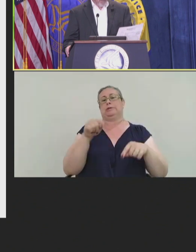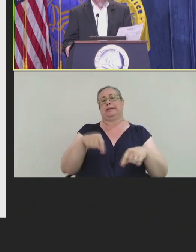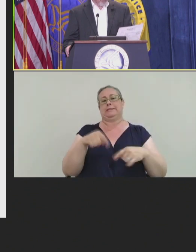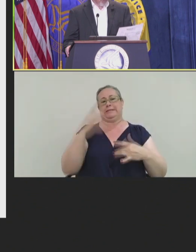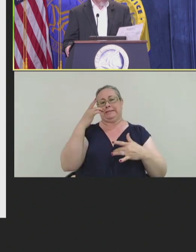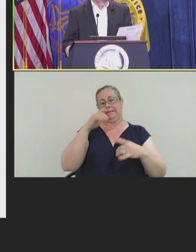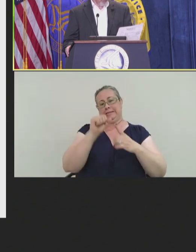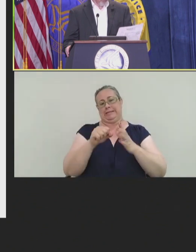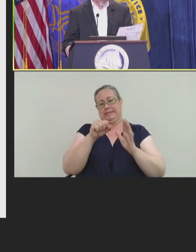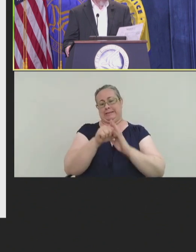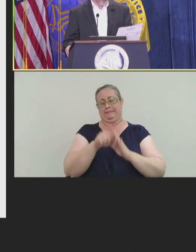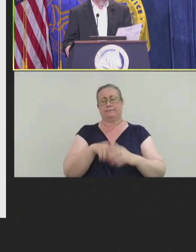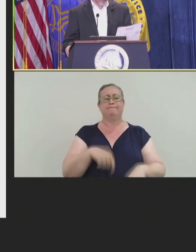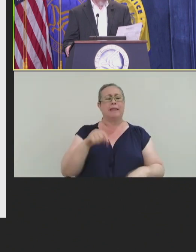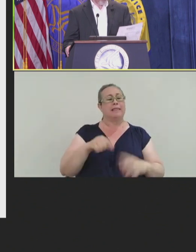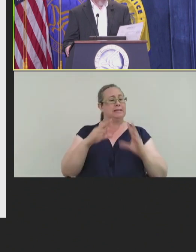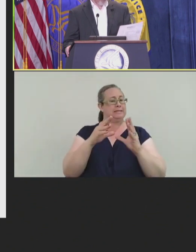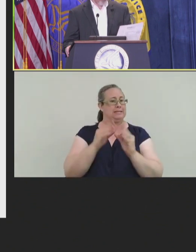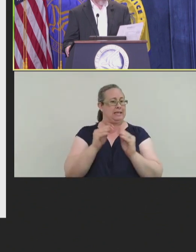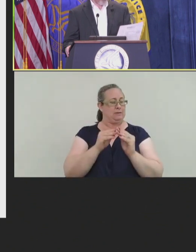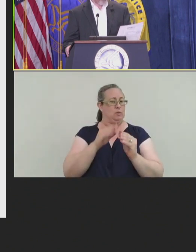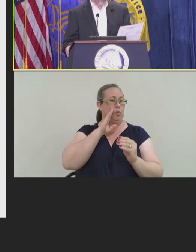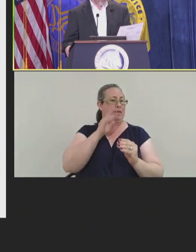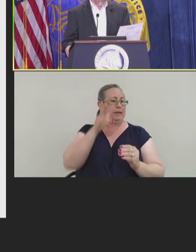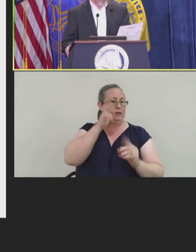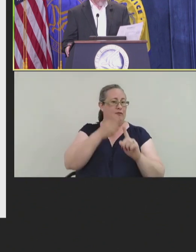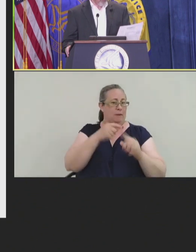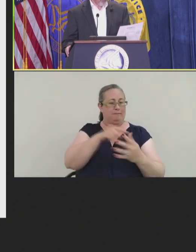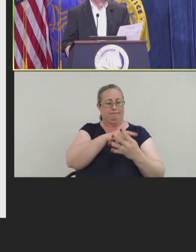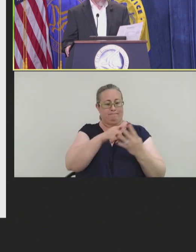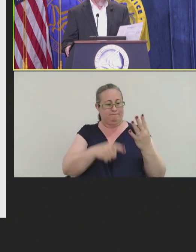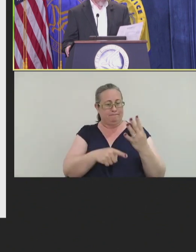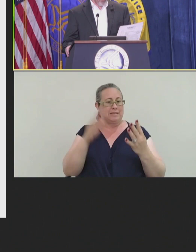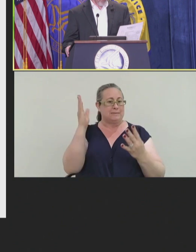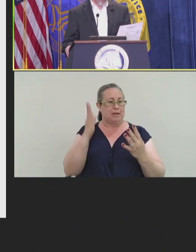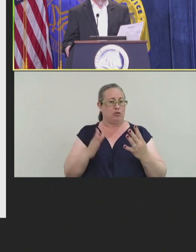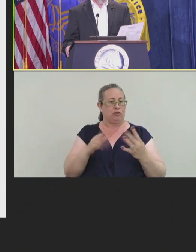This session, we will hear from the following speakers. First, will be Dr. Emily Brunson,